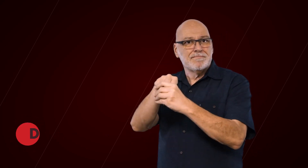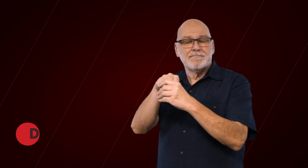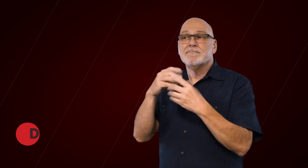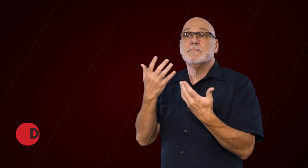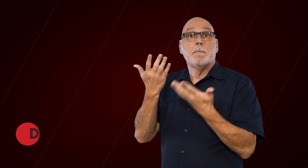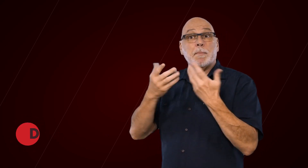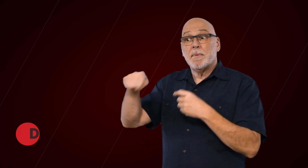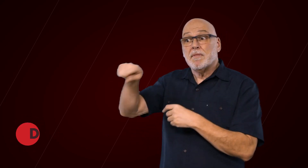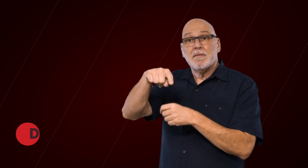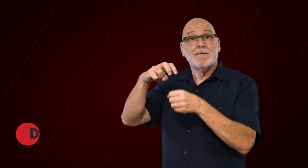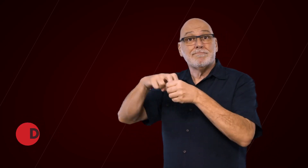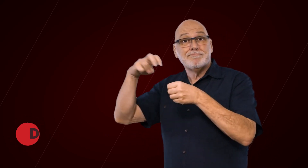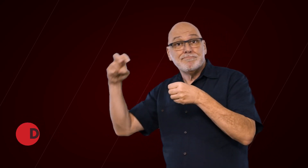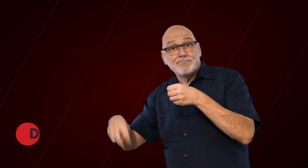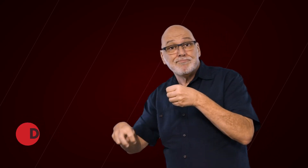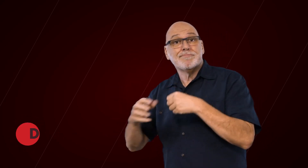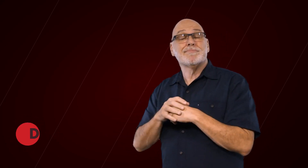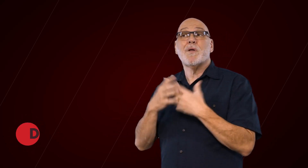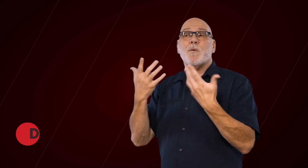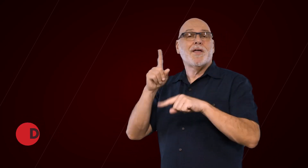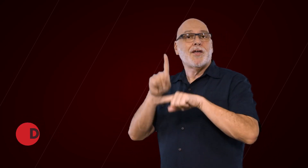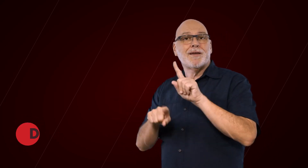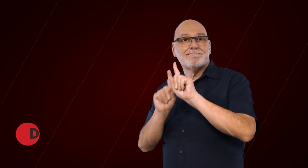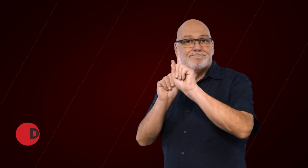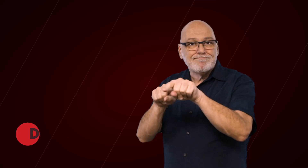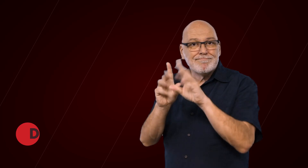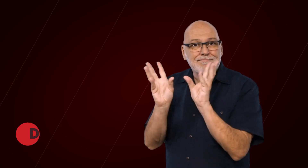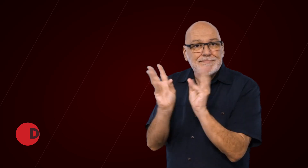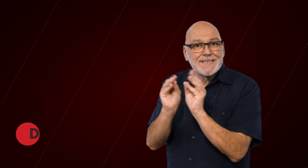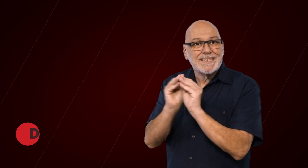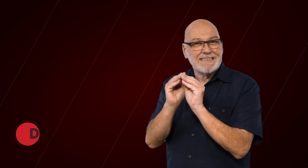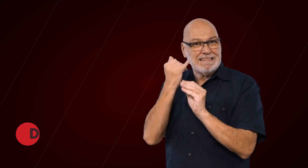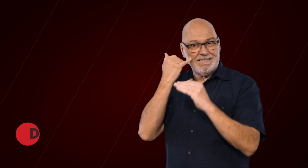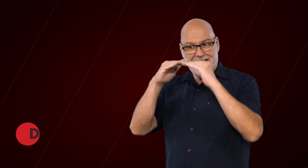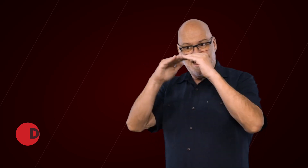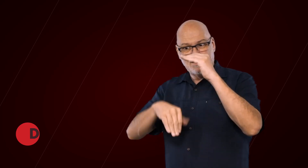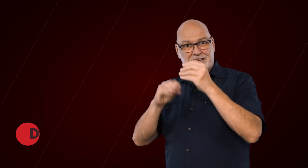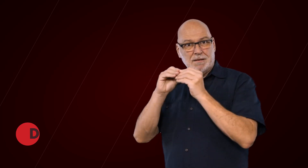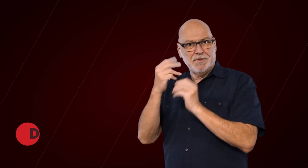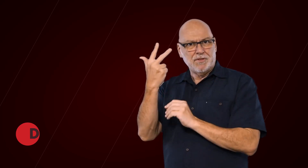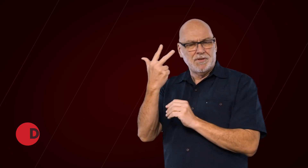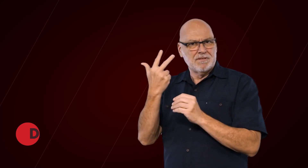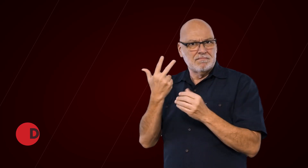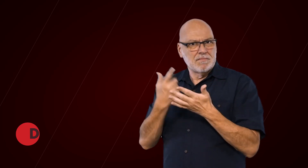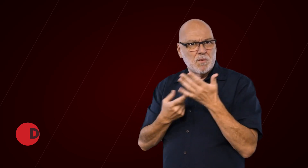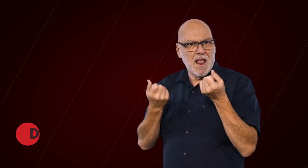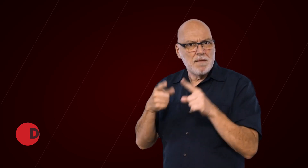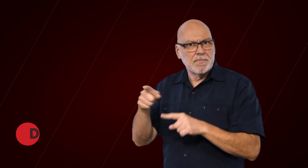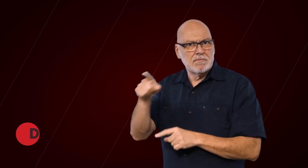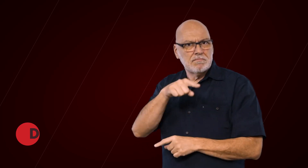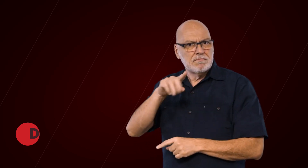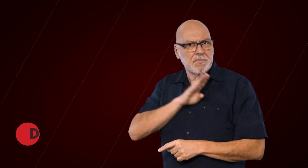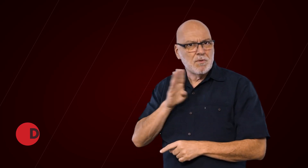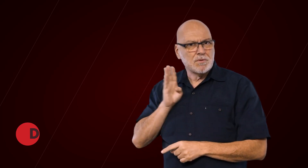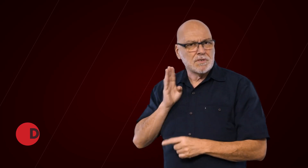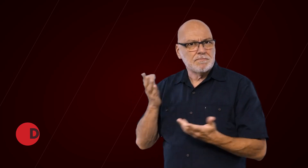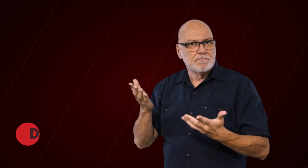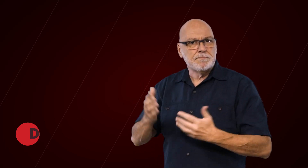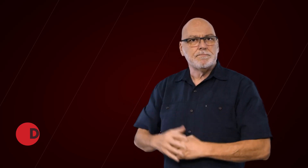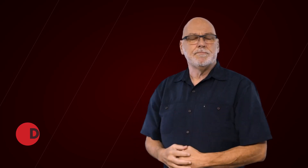resigns or cannot attend a board meeting.